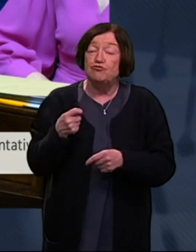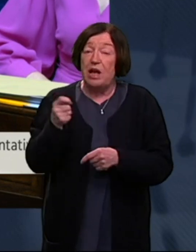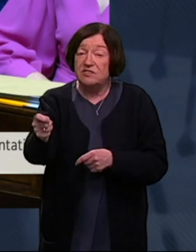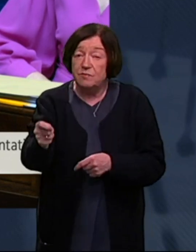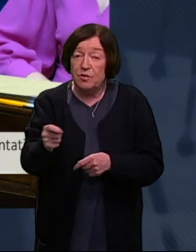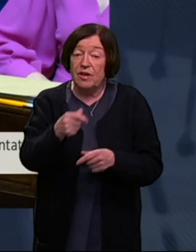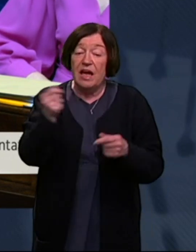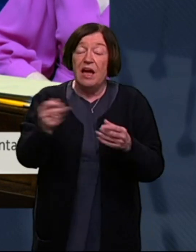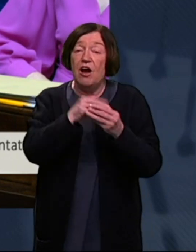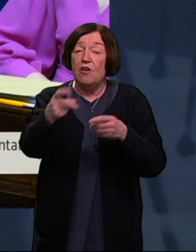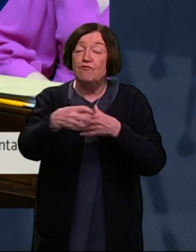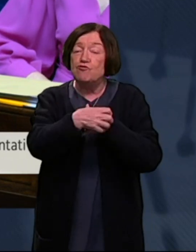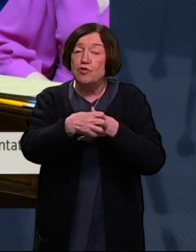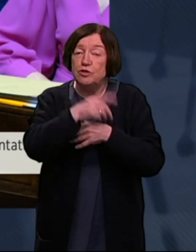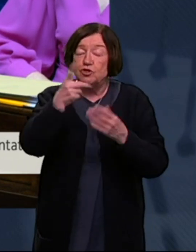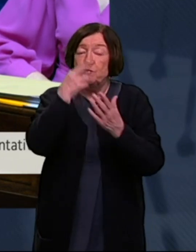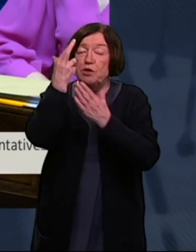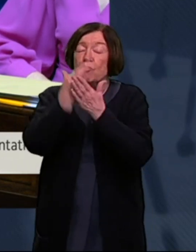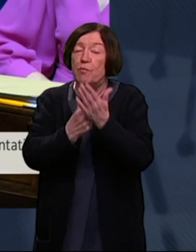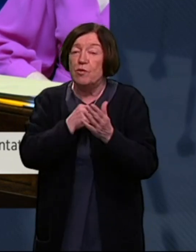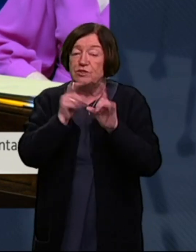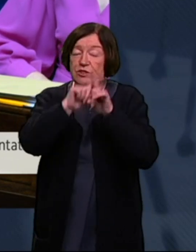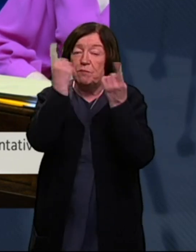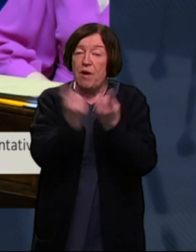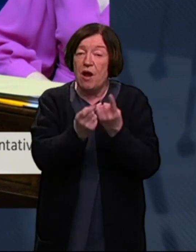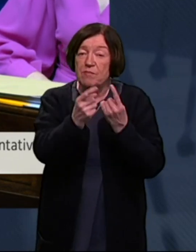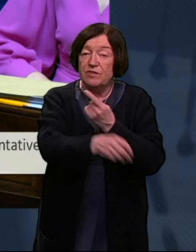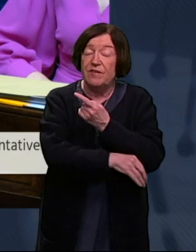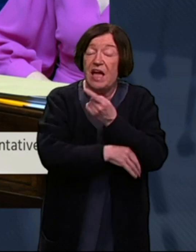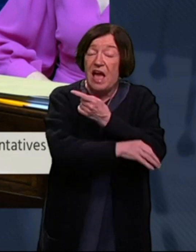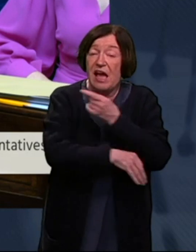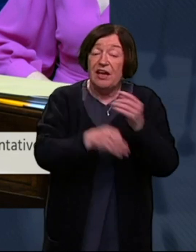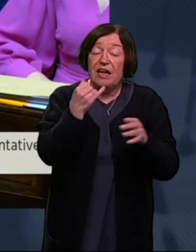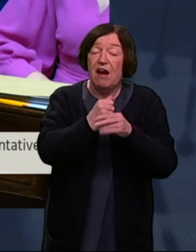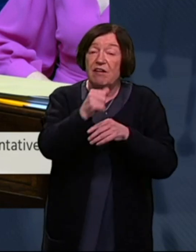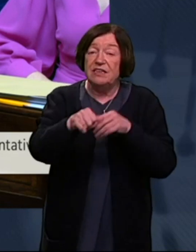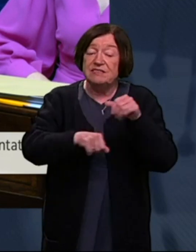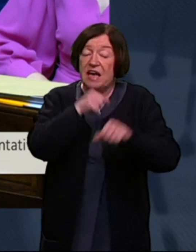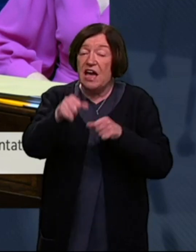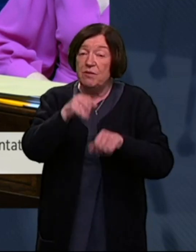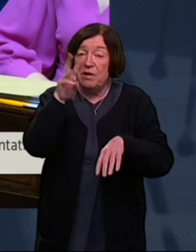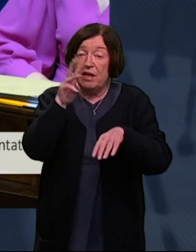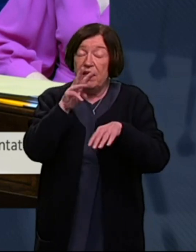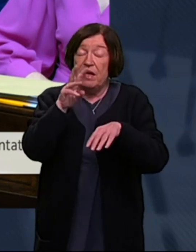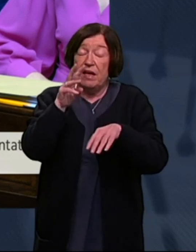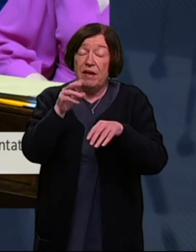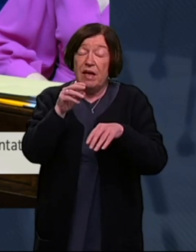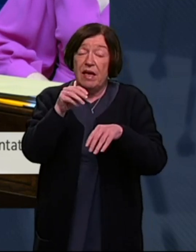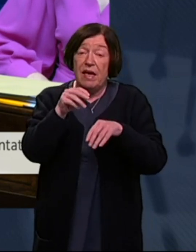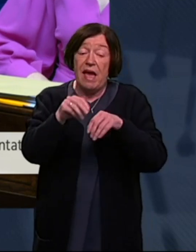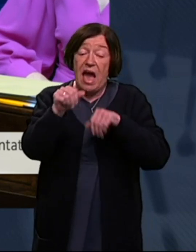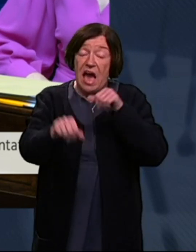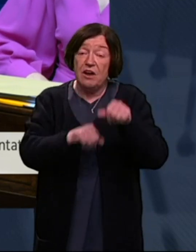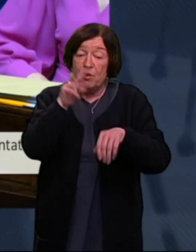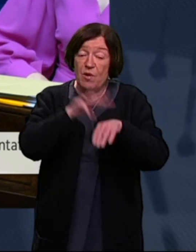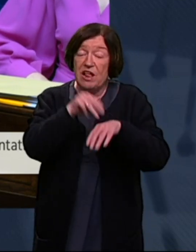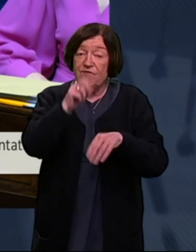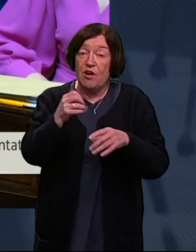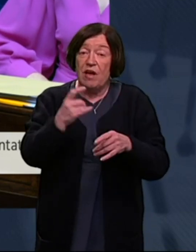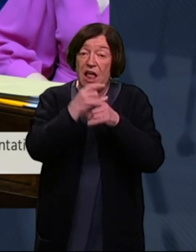Any incidents of such cruelty should be reported to the Department of Agriculture, Food and the Marine on its animal welfare helpline, and I assure the House that it will take robust